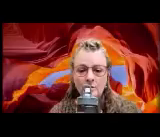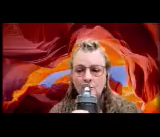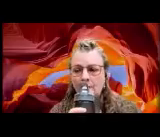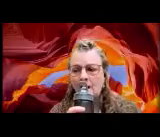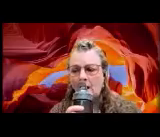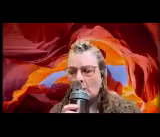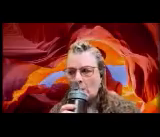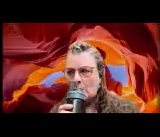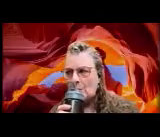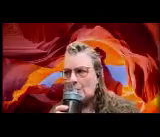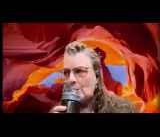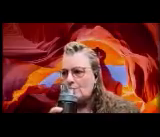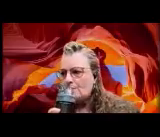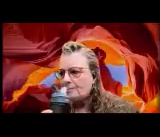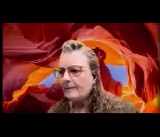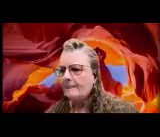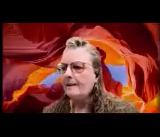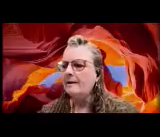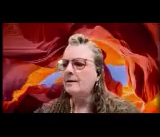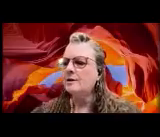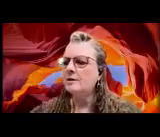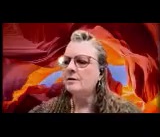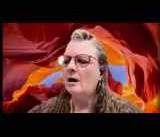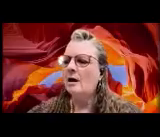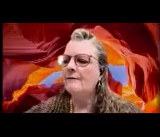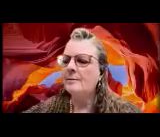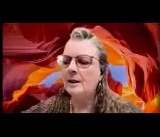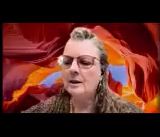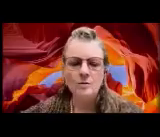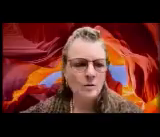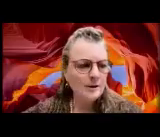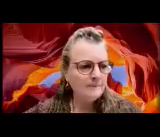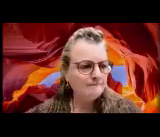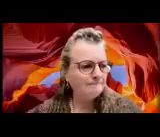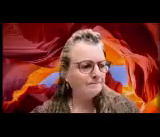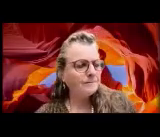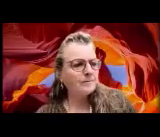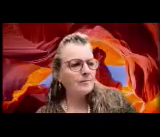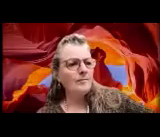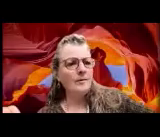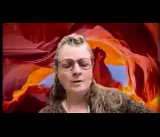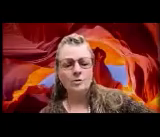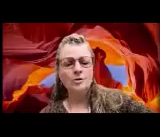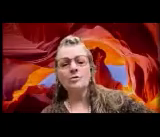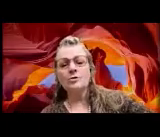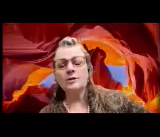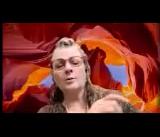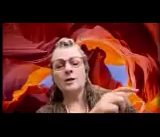group. She'll often be ignored. And so she'll go try somewhere